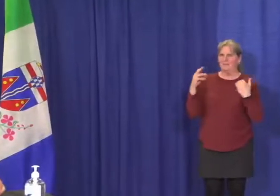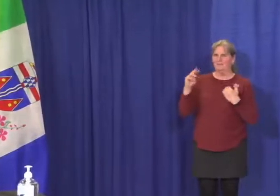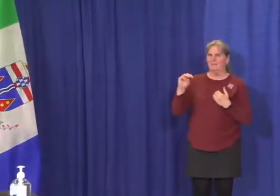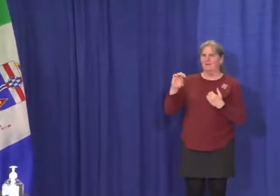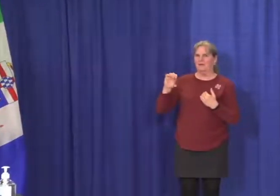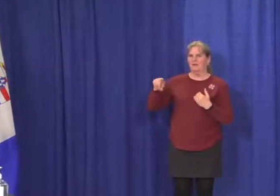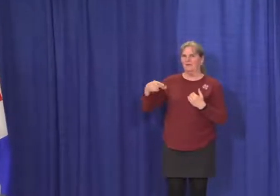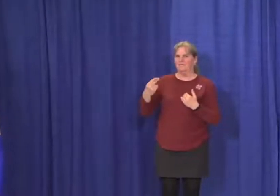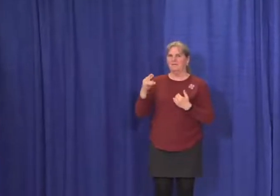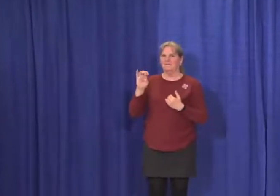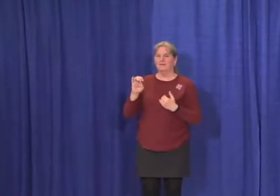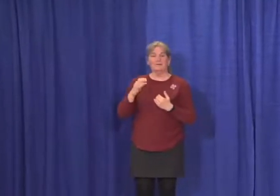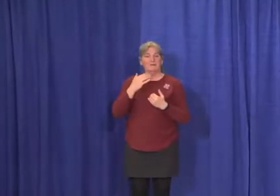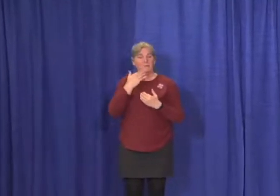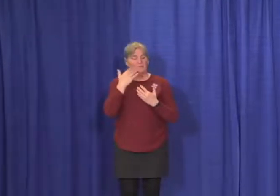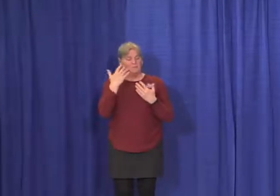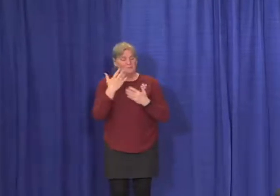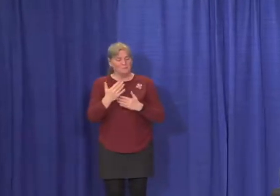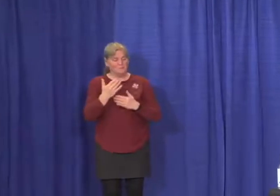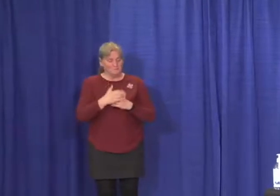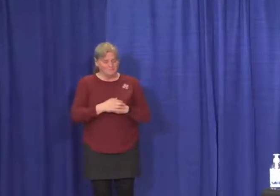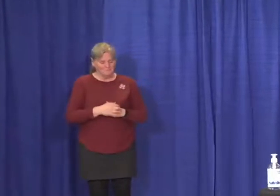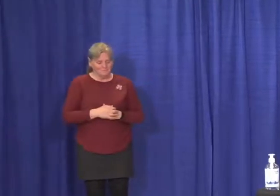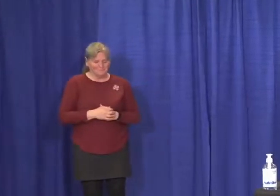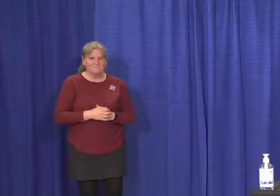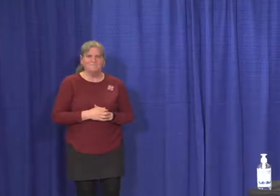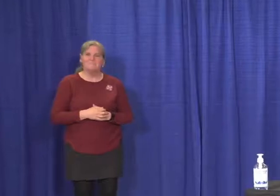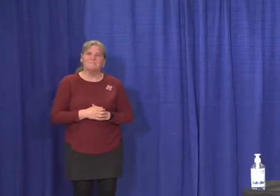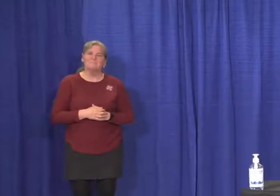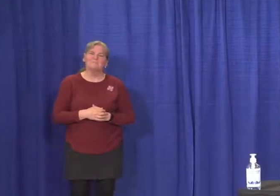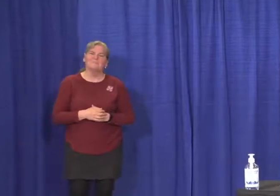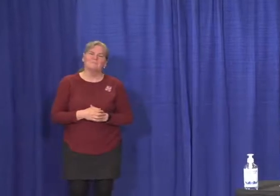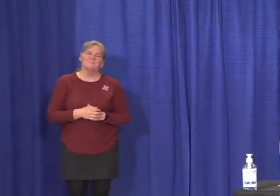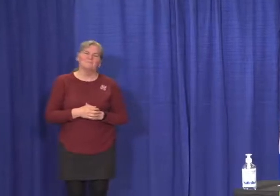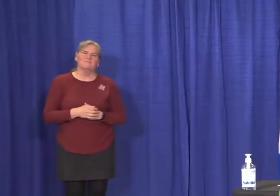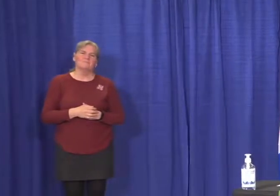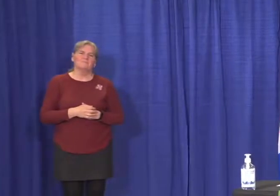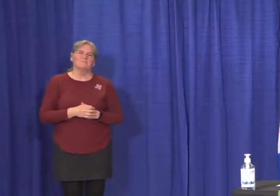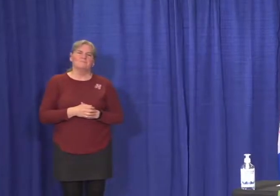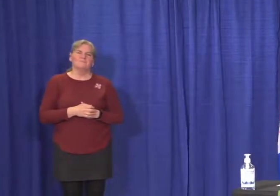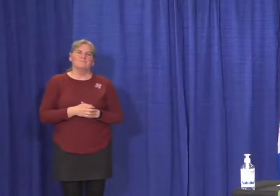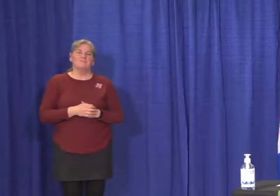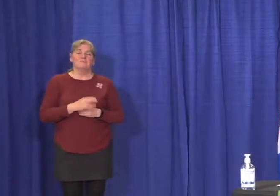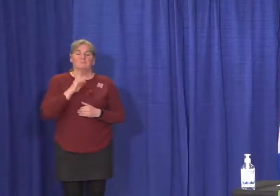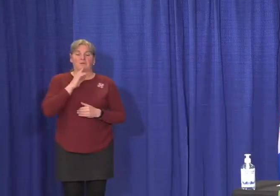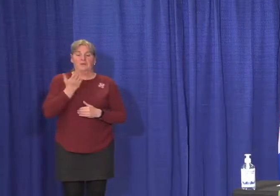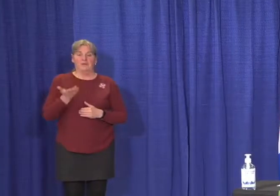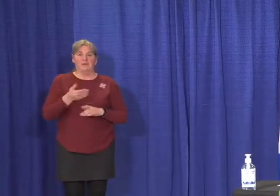Thanks ministry McPhee. Good morning, Bonjour.